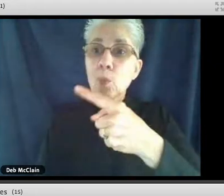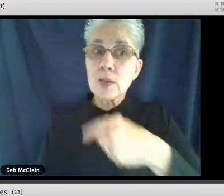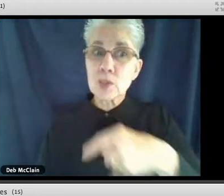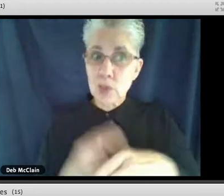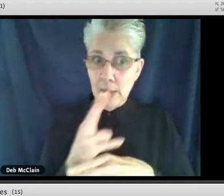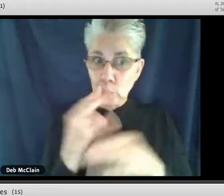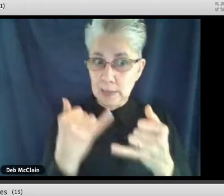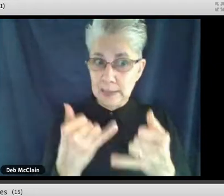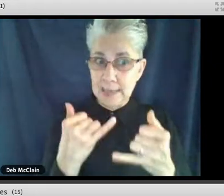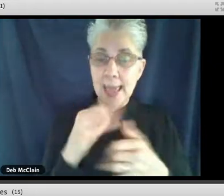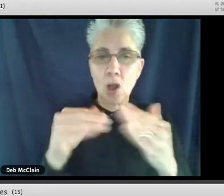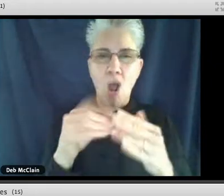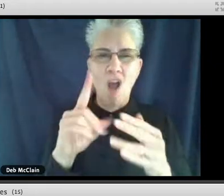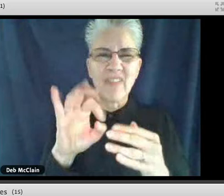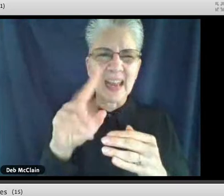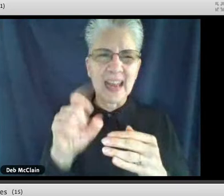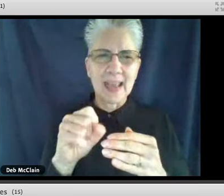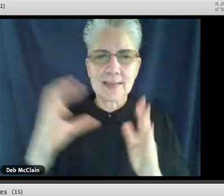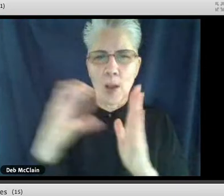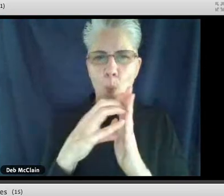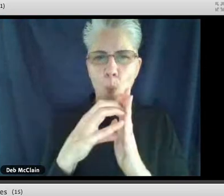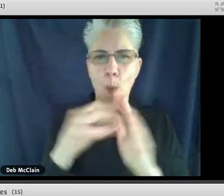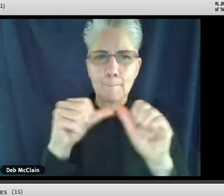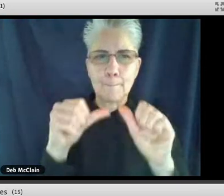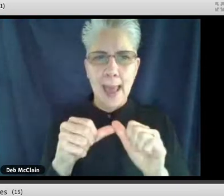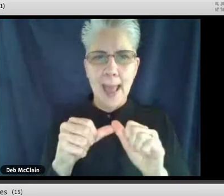and all of the links sort of in one happy place for you to grab them,